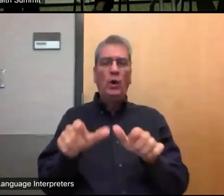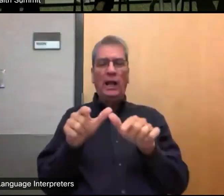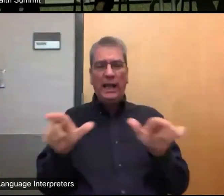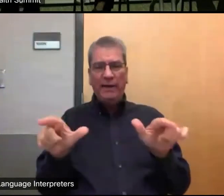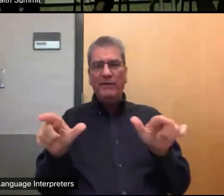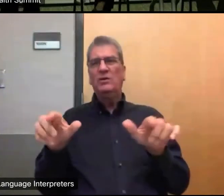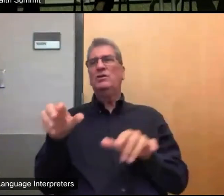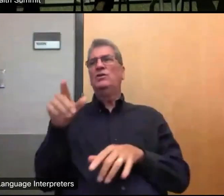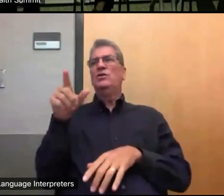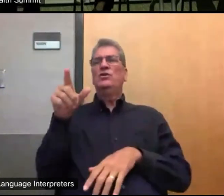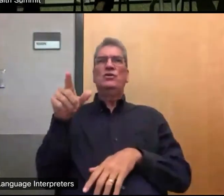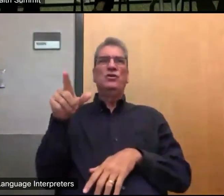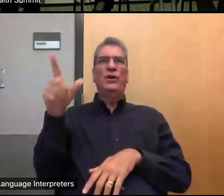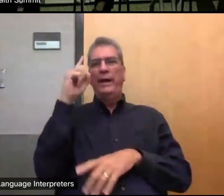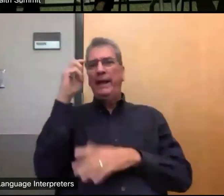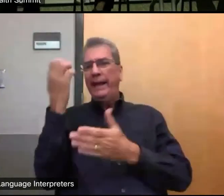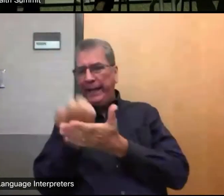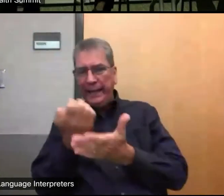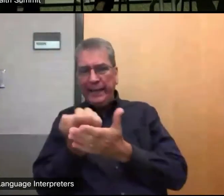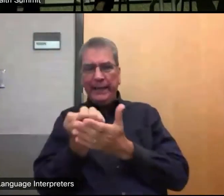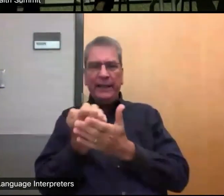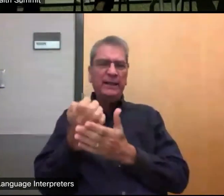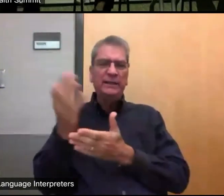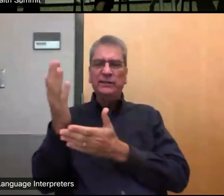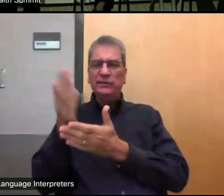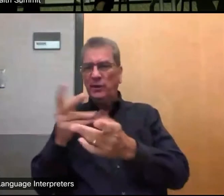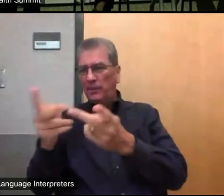you because of economics. You have fewer reporters, you have fewer people